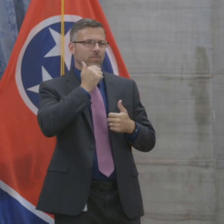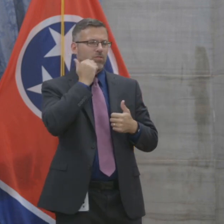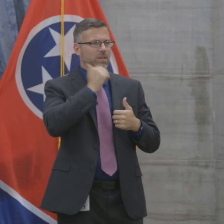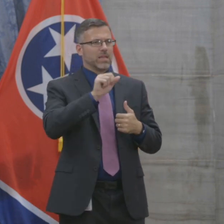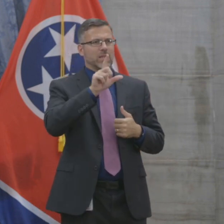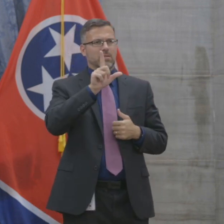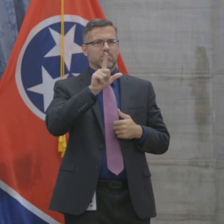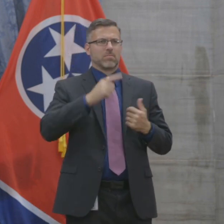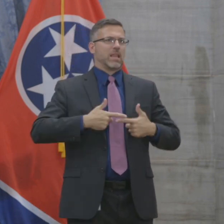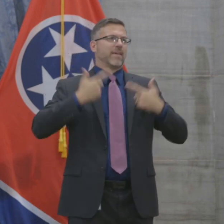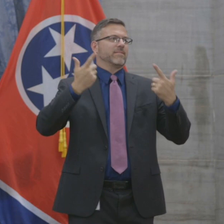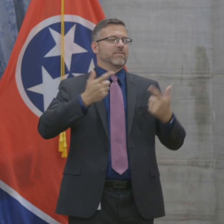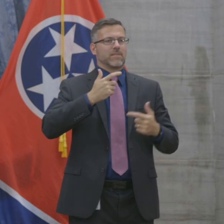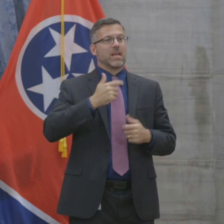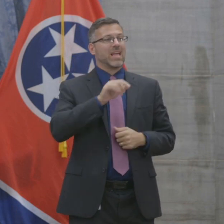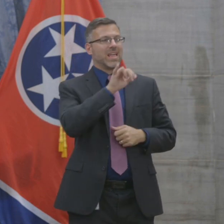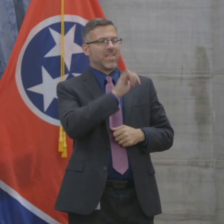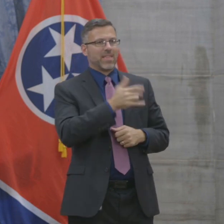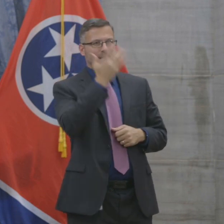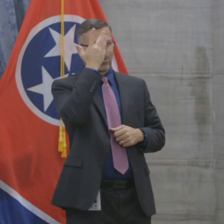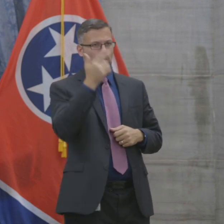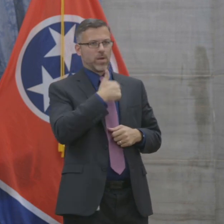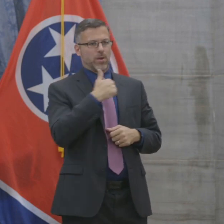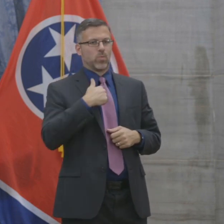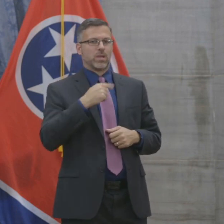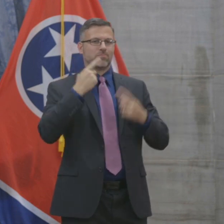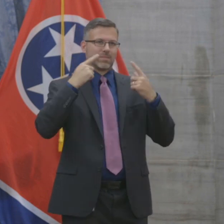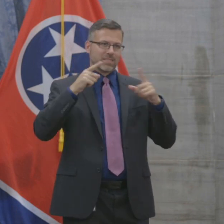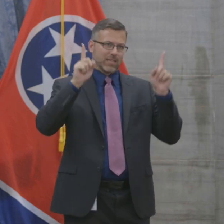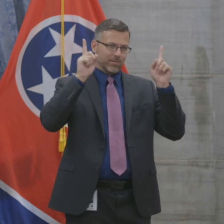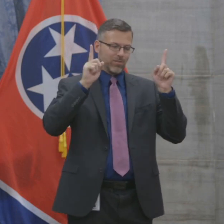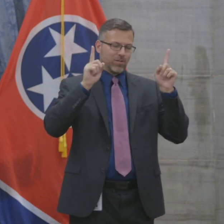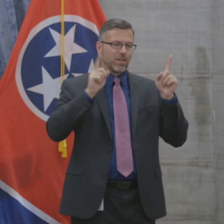tests. We're utilizing the self testing kits to conduct these